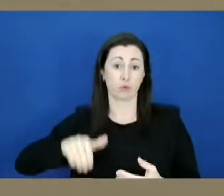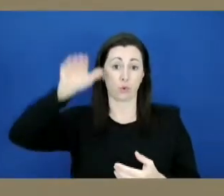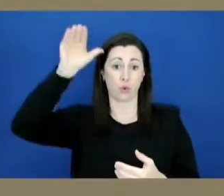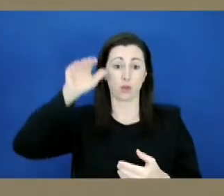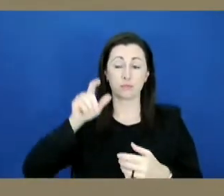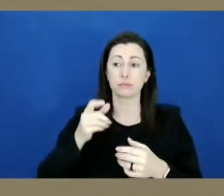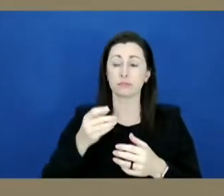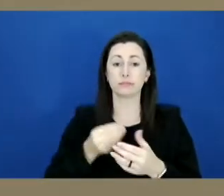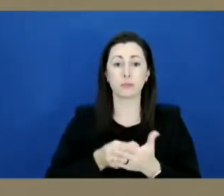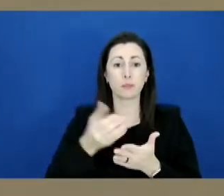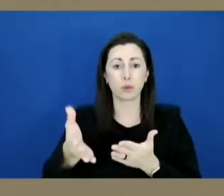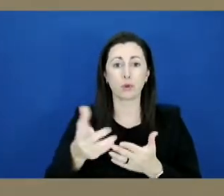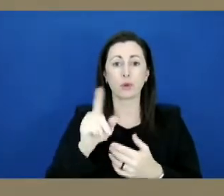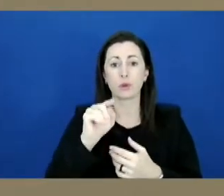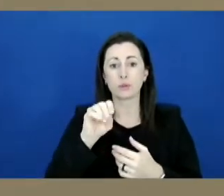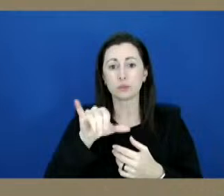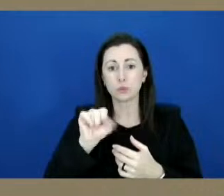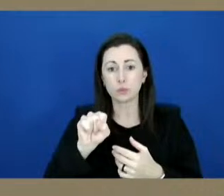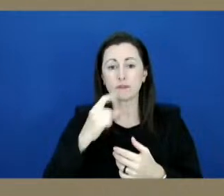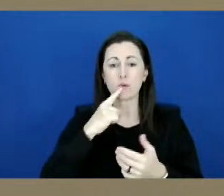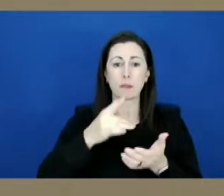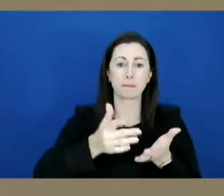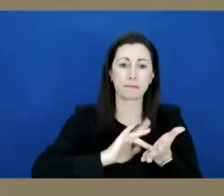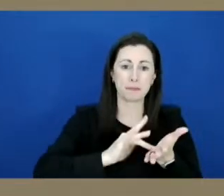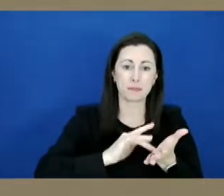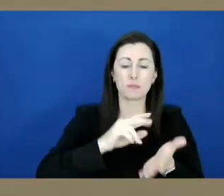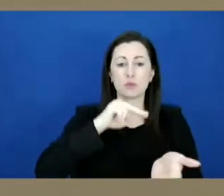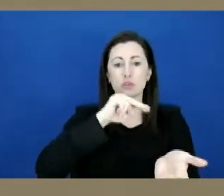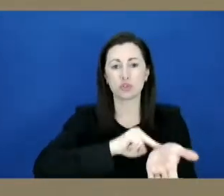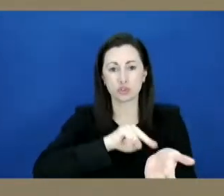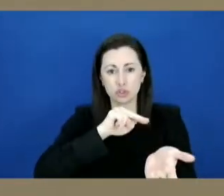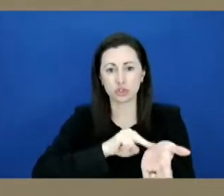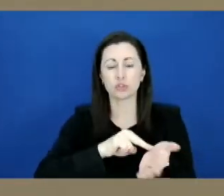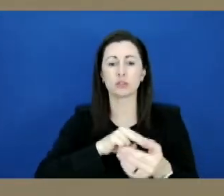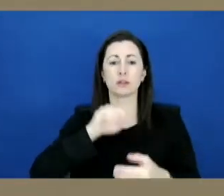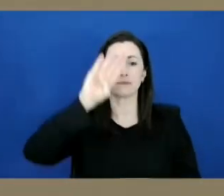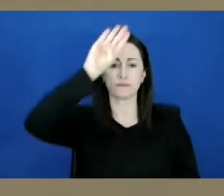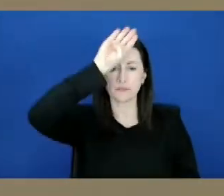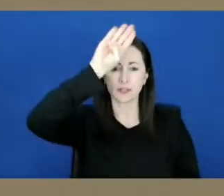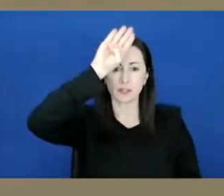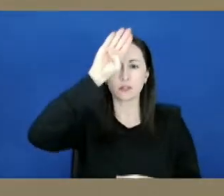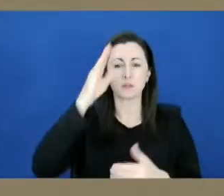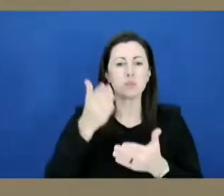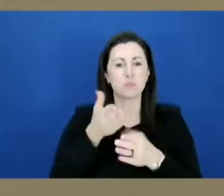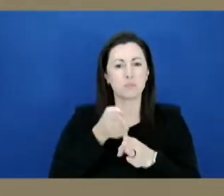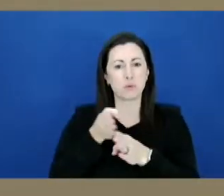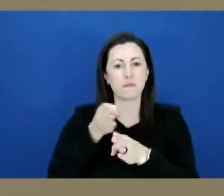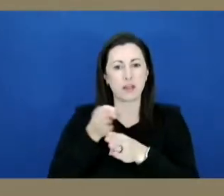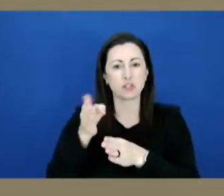EXEMPLIFIED MEDICINE. THAT'S WHAT THEY DID WHEN I WAS